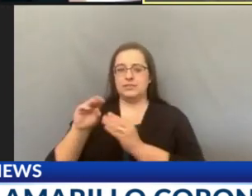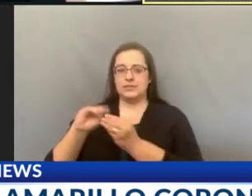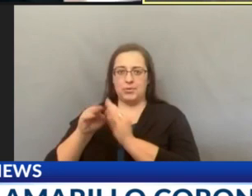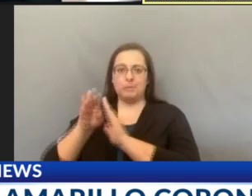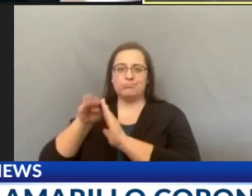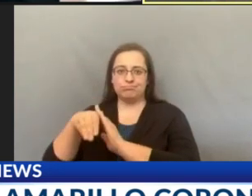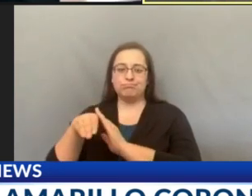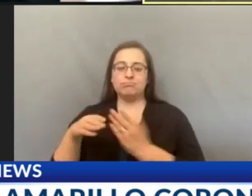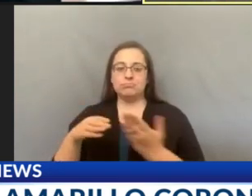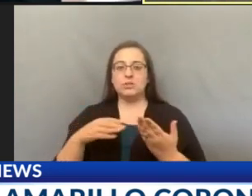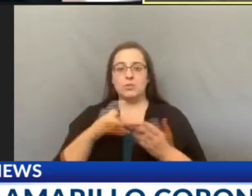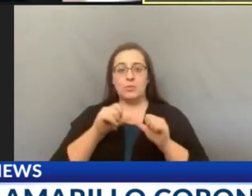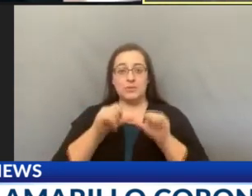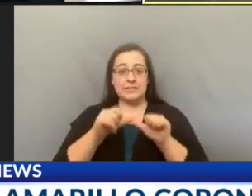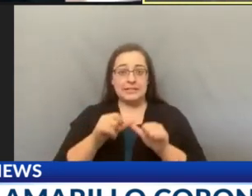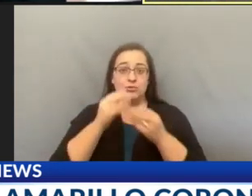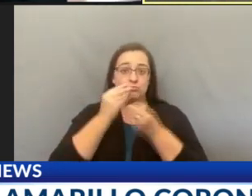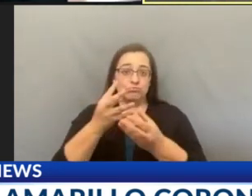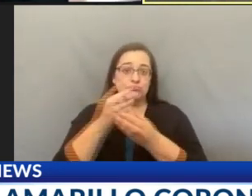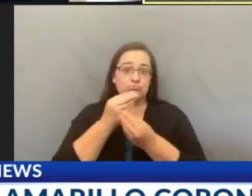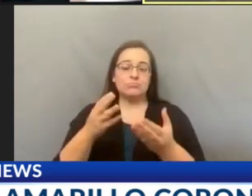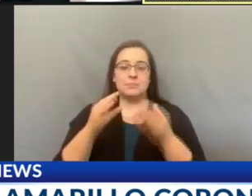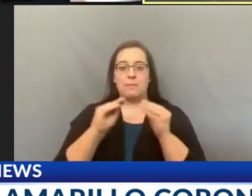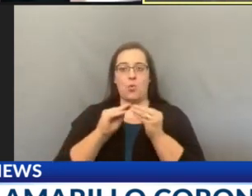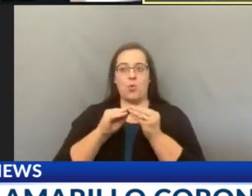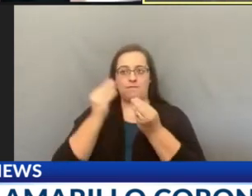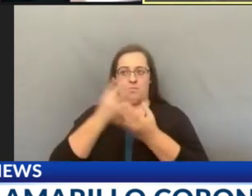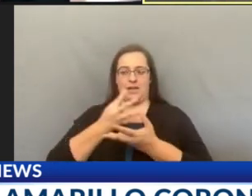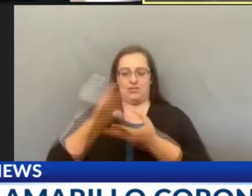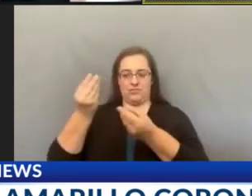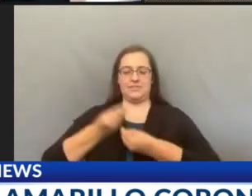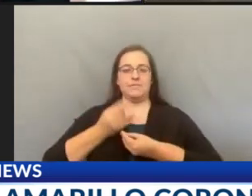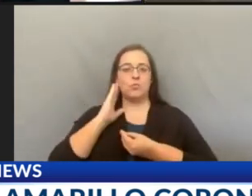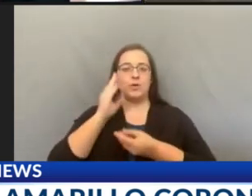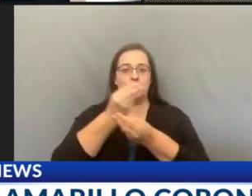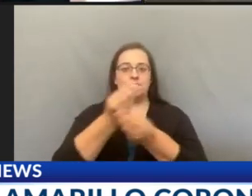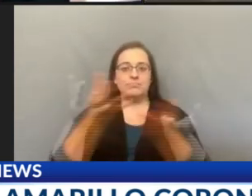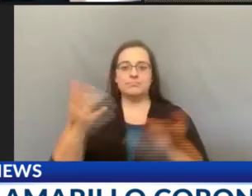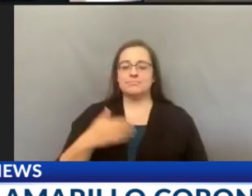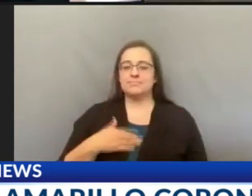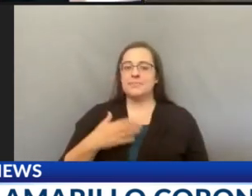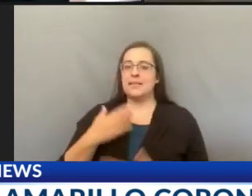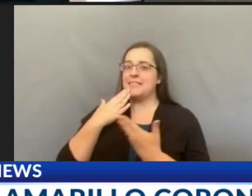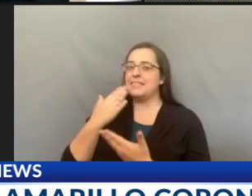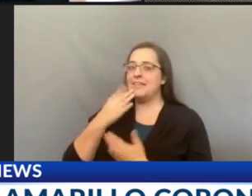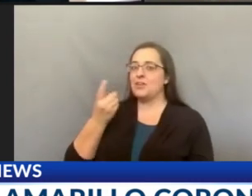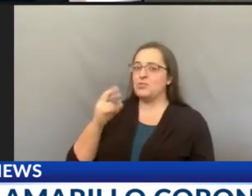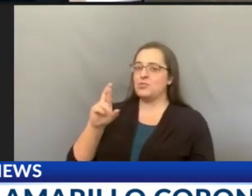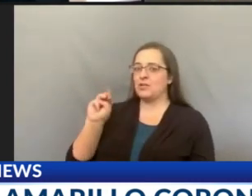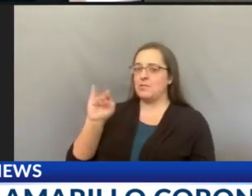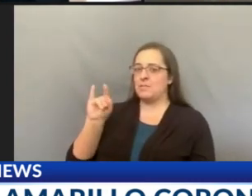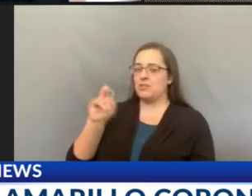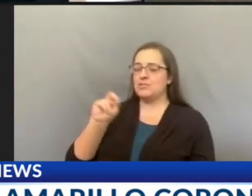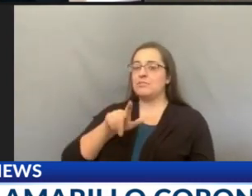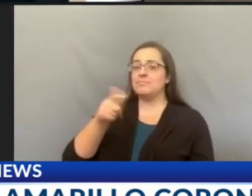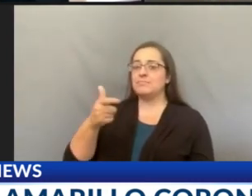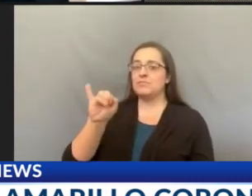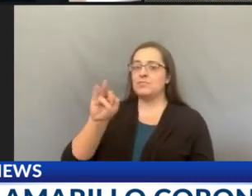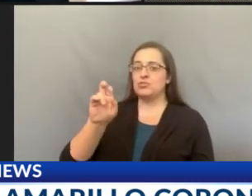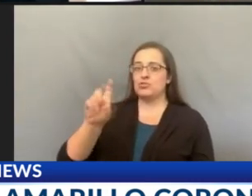USE WAS AT 54%, ICU USE WAS 81%. THESE NUMBERS ARE STEADY TOO DECREASING AS WELL. SO OVERALL THESE ARE GOOD TRENDS